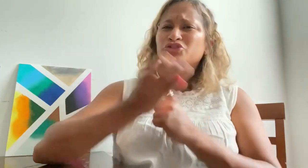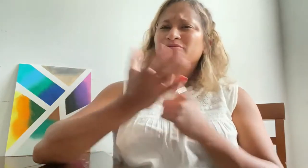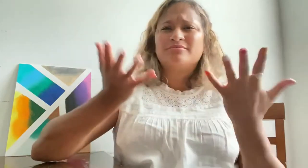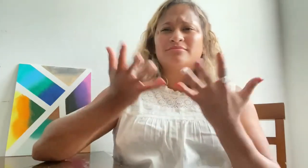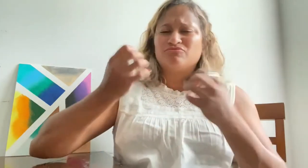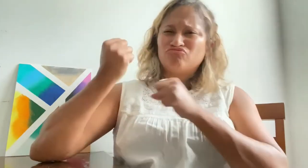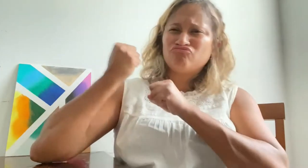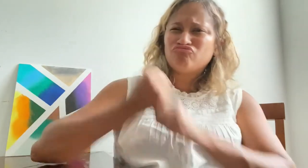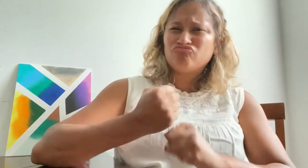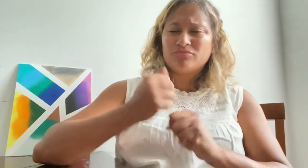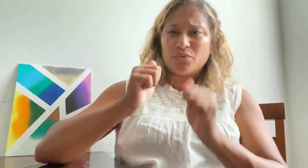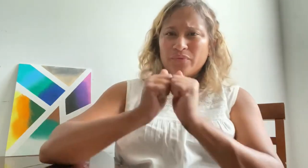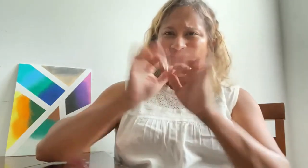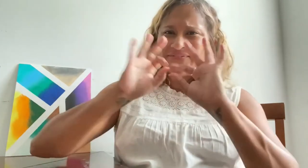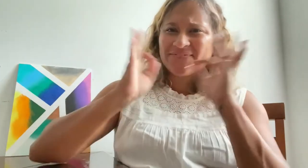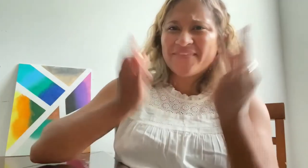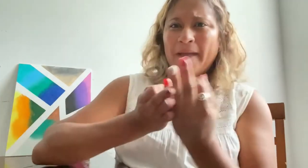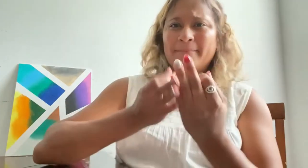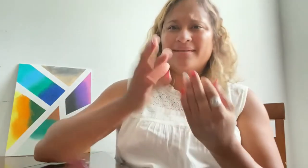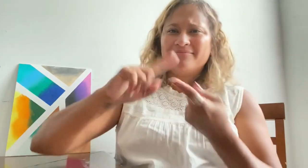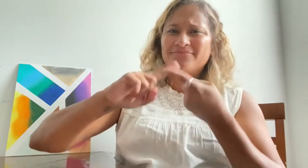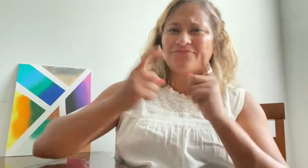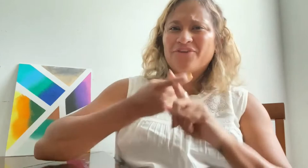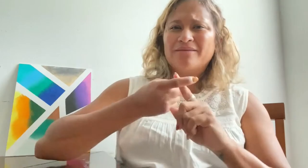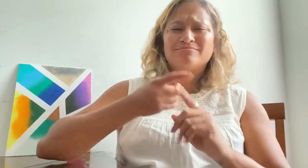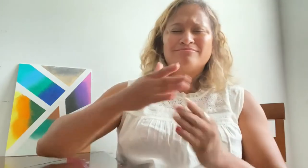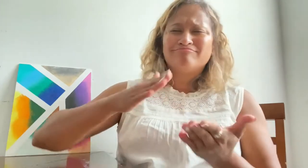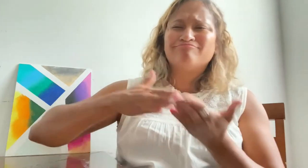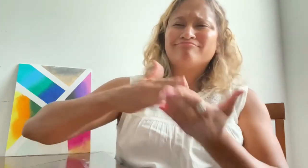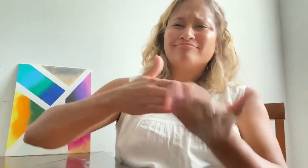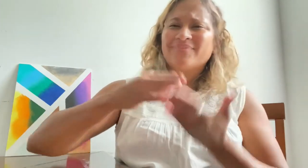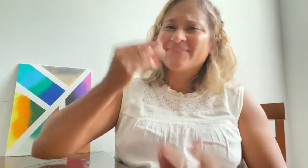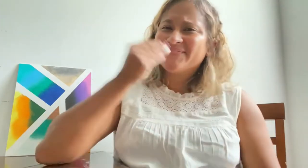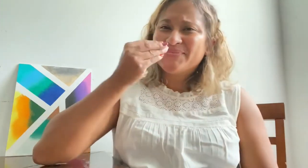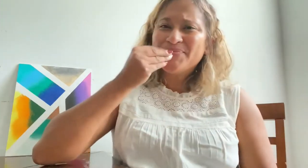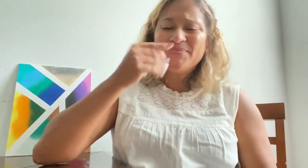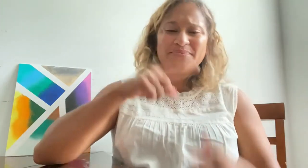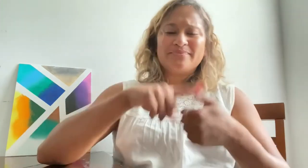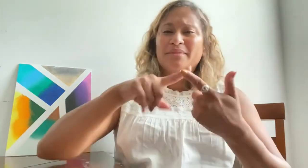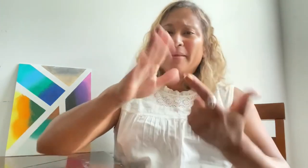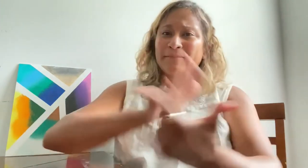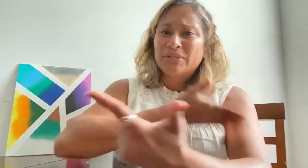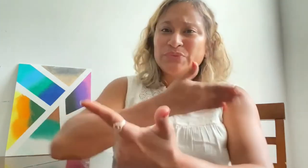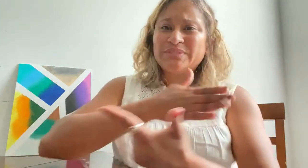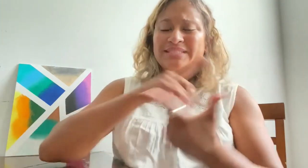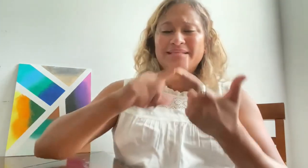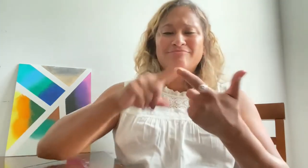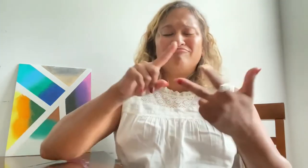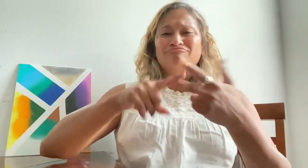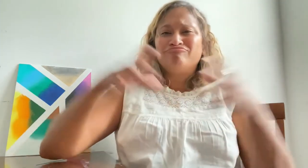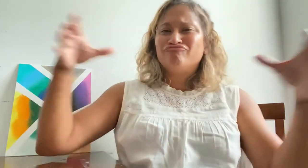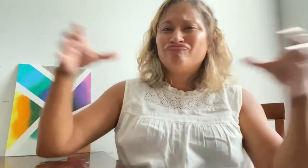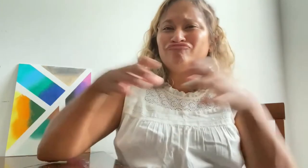Traditional and Hispanic Family Open and Friendly Food Music Family Togetherness